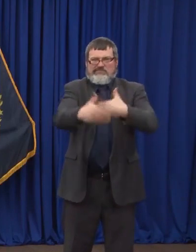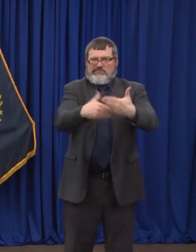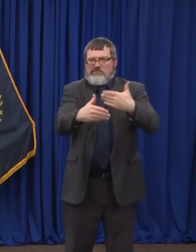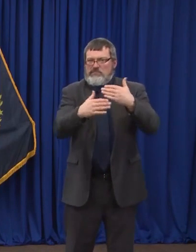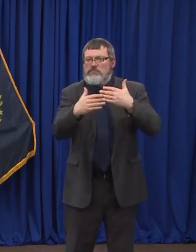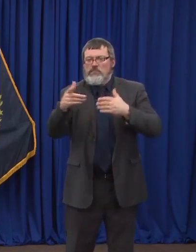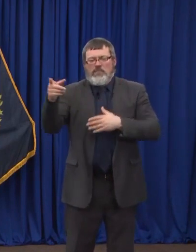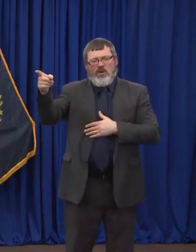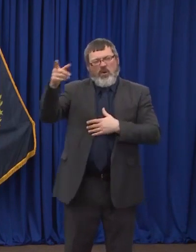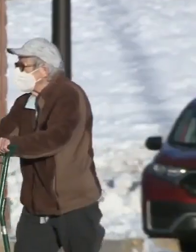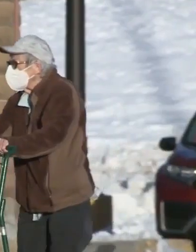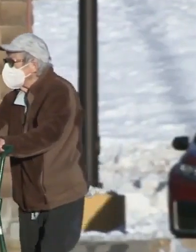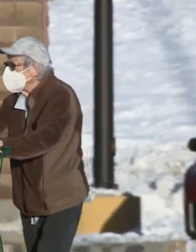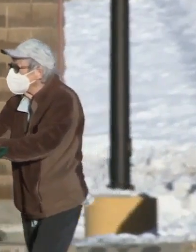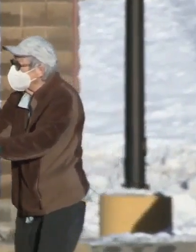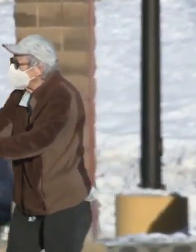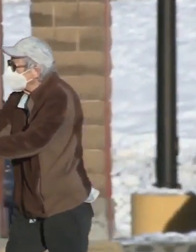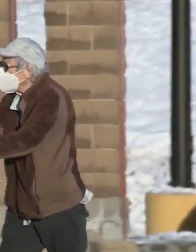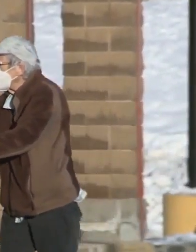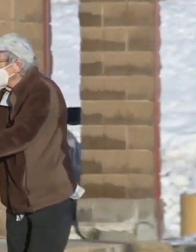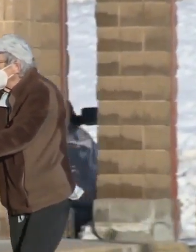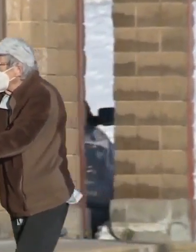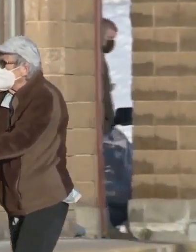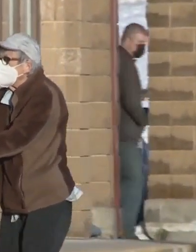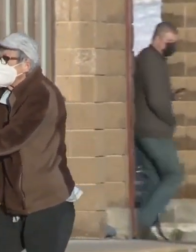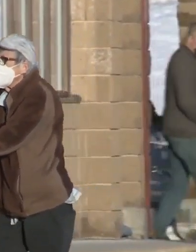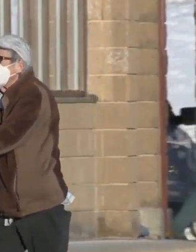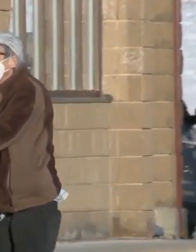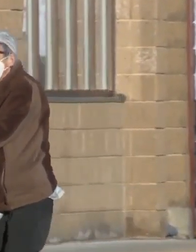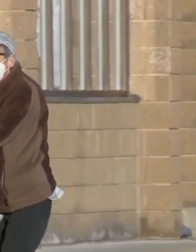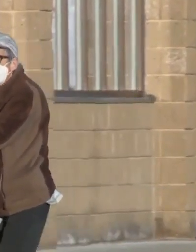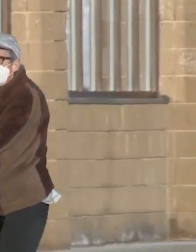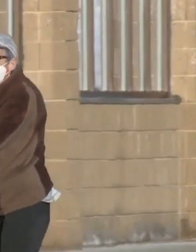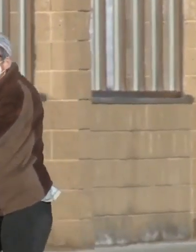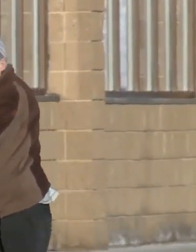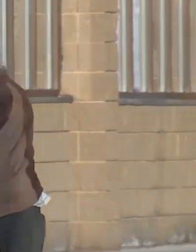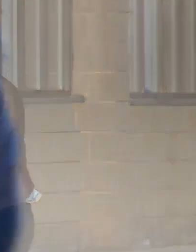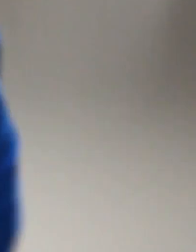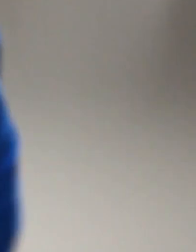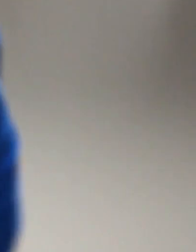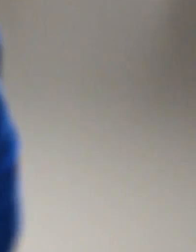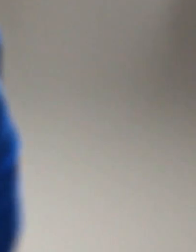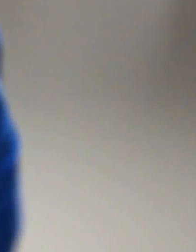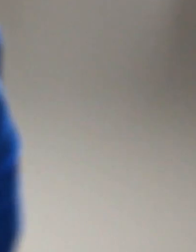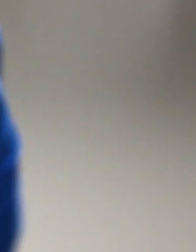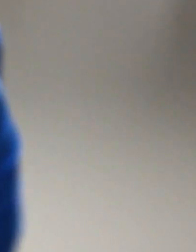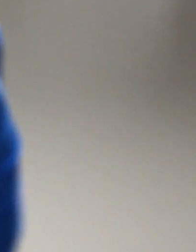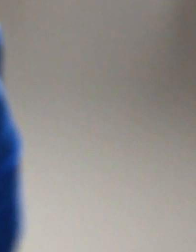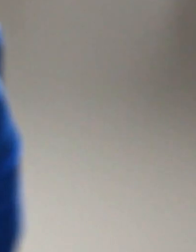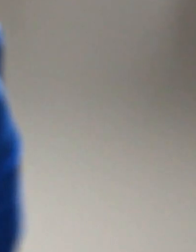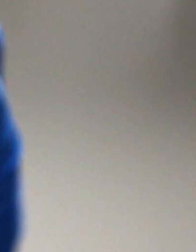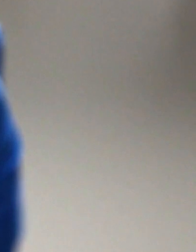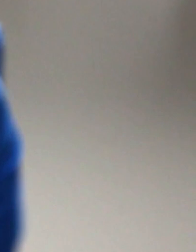PERRY’S AN ABSOLUTE GENIUS WHEN IT COMES TO LOGISTICAL ORGANIZATION AND GETTING STUFF DONE.